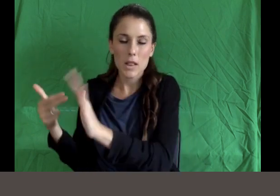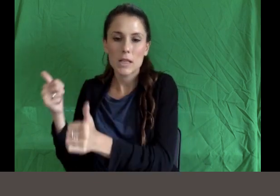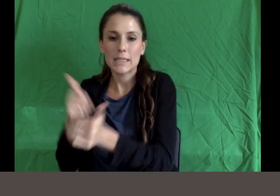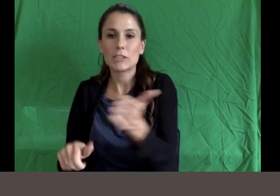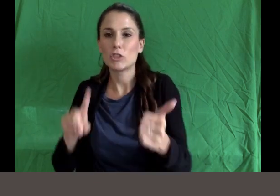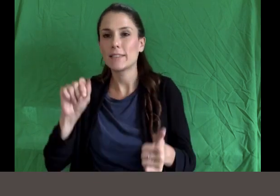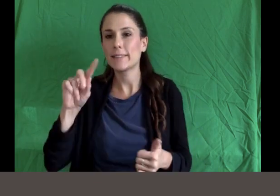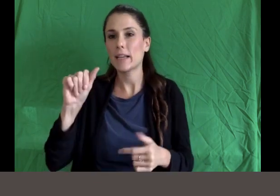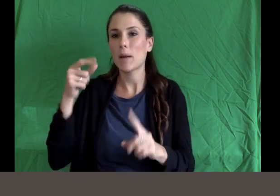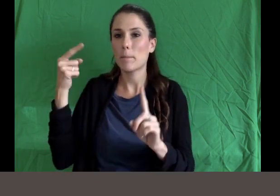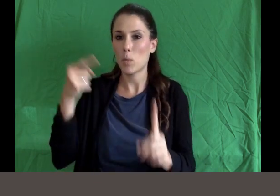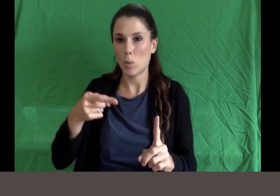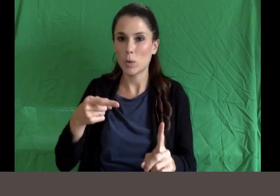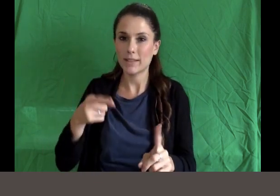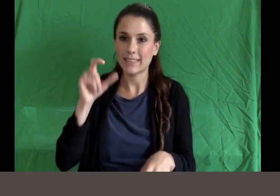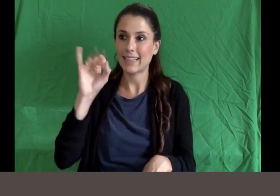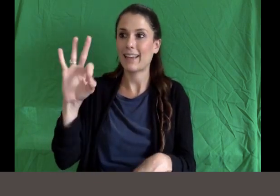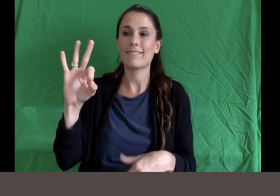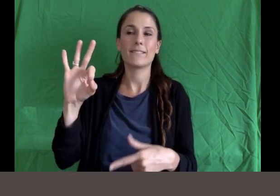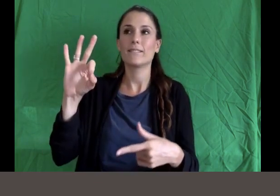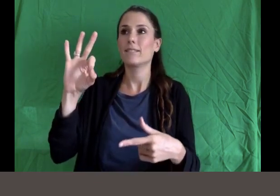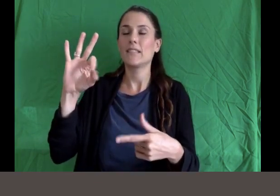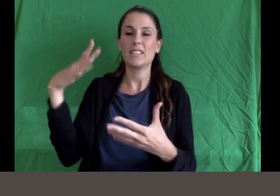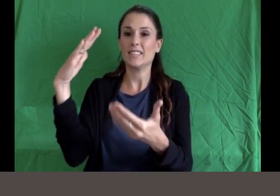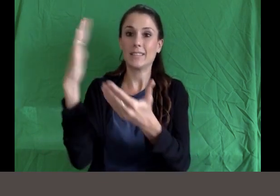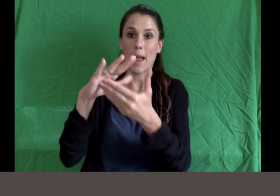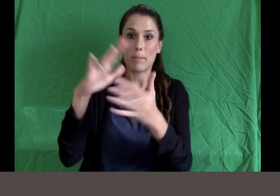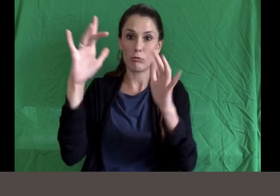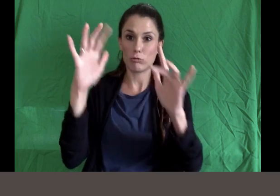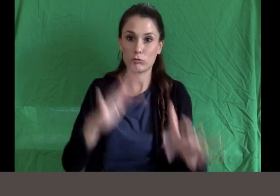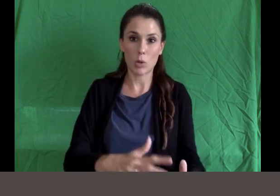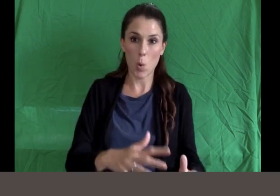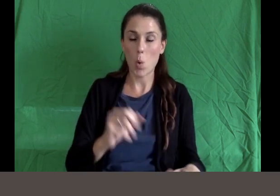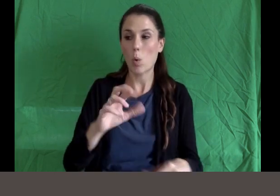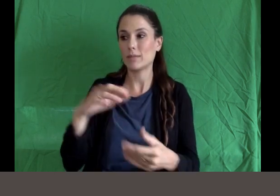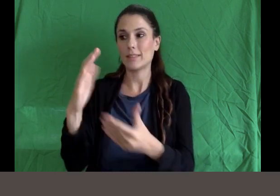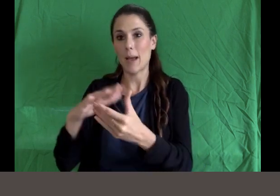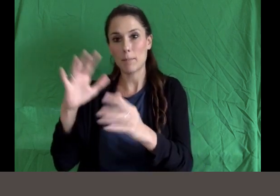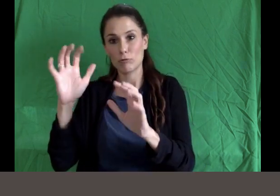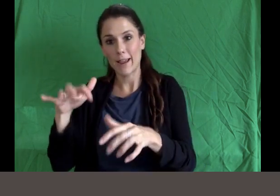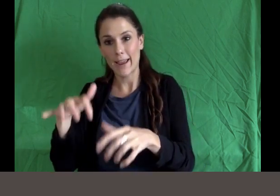can we do this in Matplotlib though well it turns out takes a little bit of code and searching